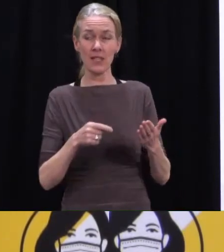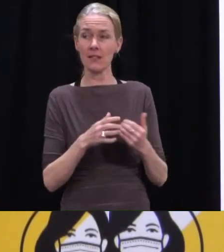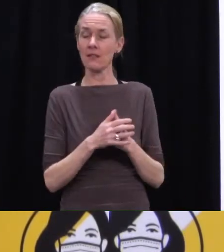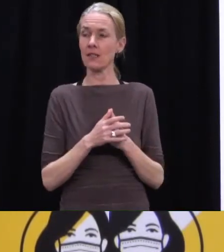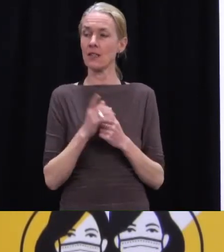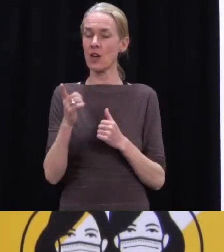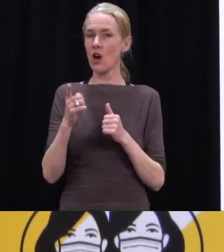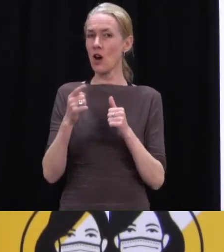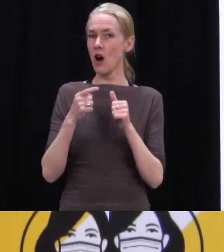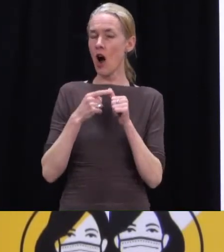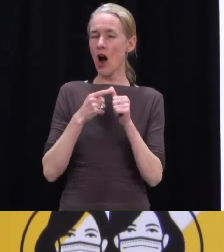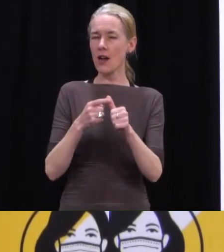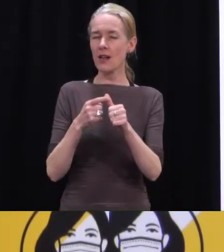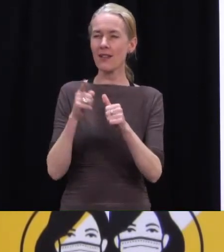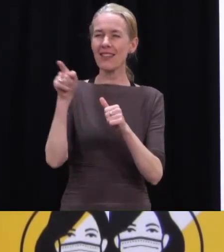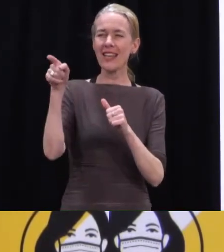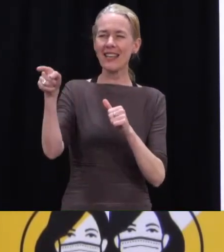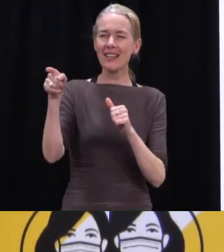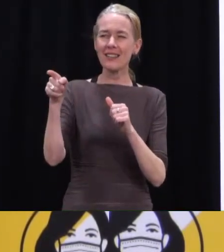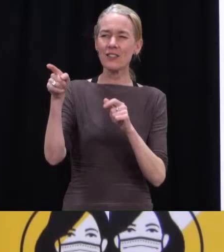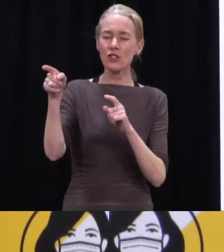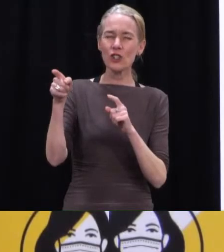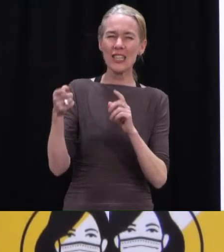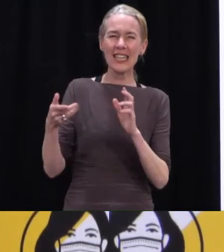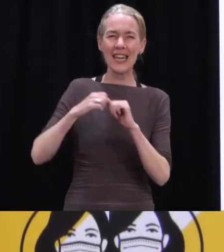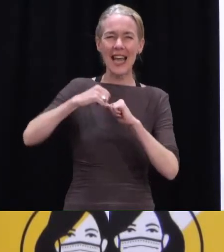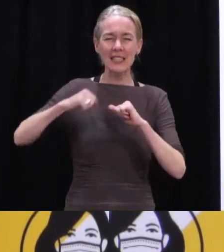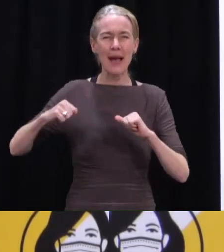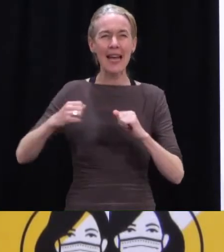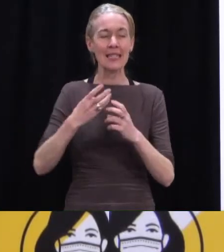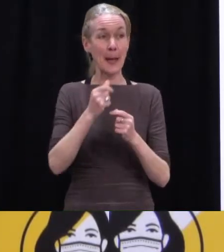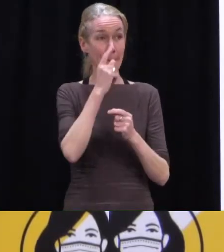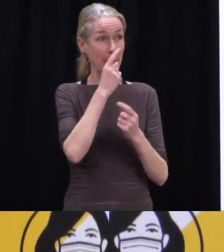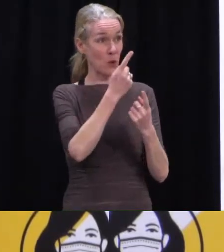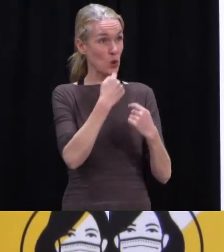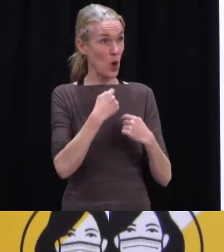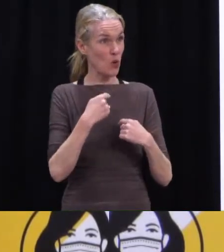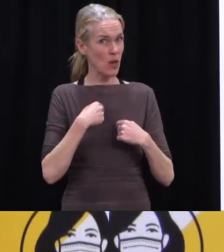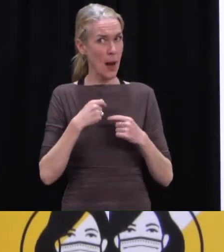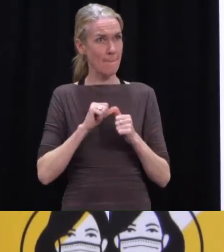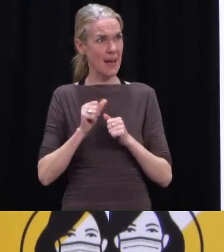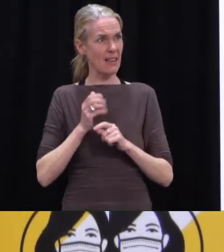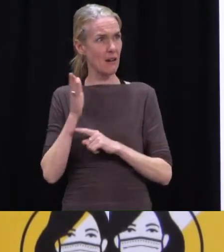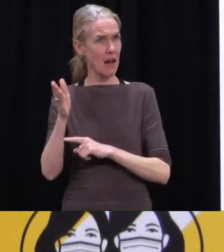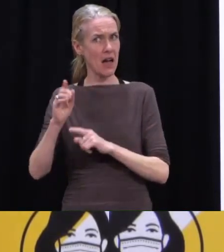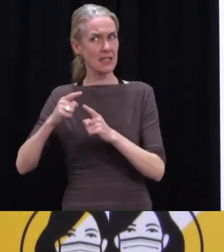that's not something I've - them cancelling or others cancelling...? >> Some have